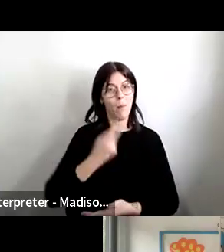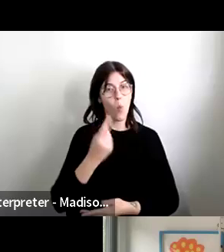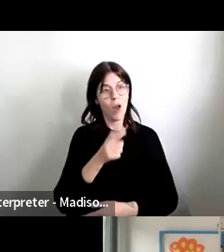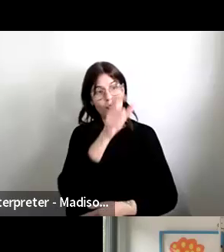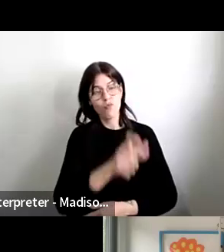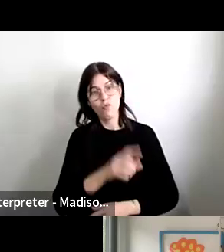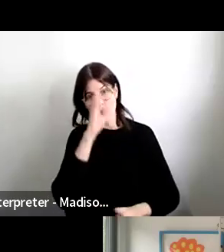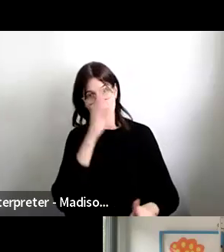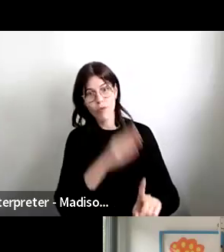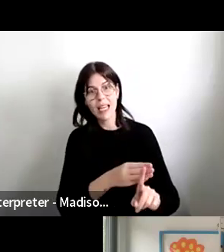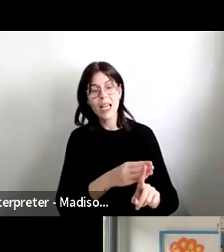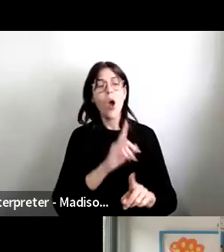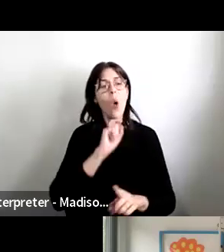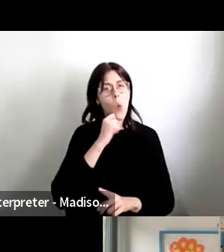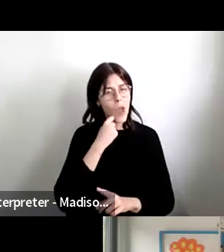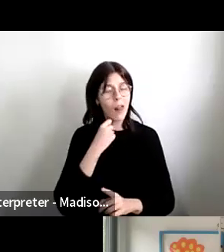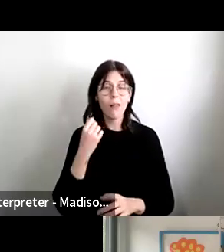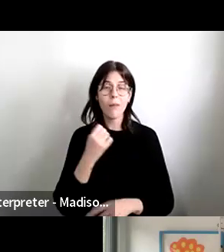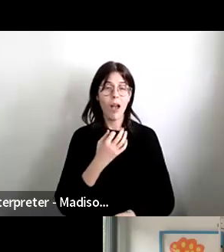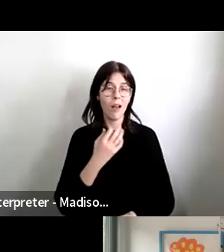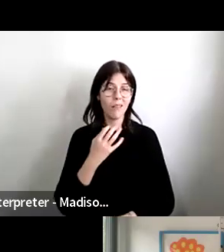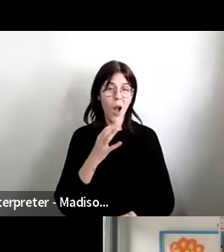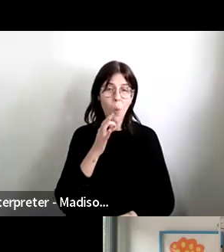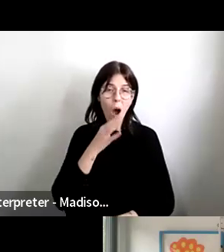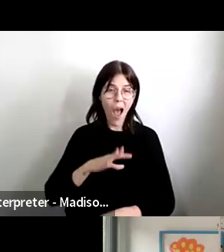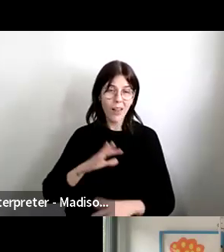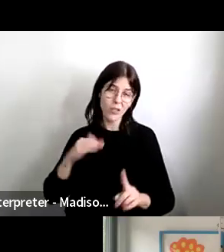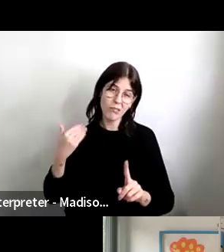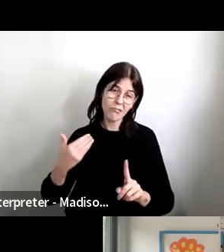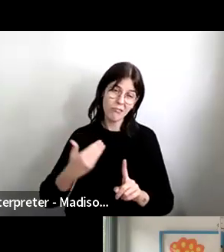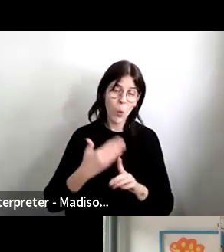It will take a while to work through all of that, so we will notify you of